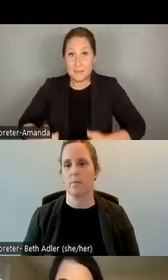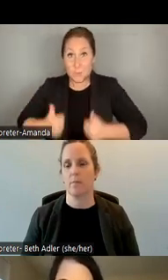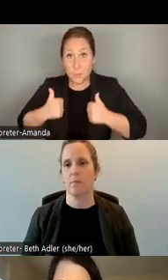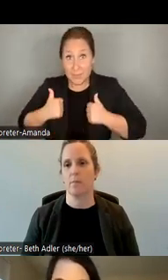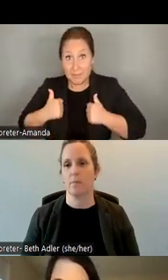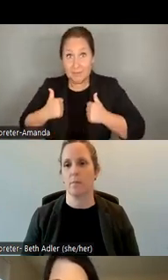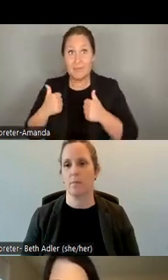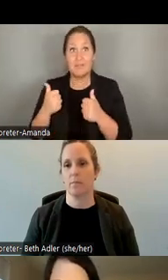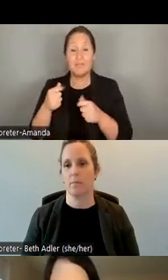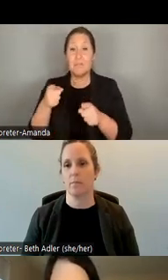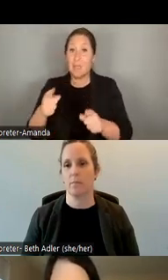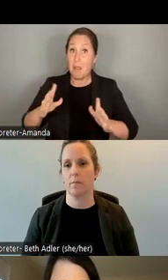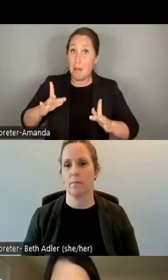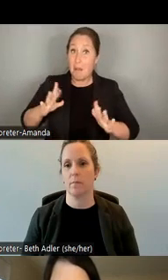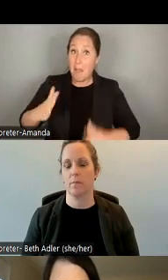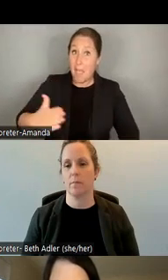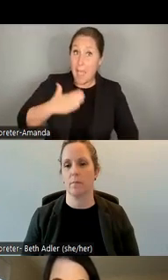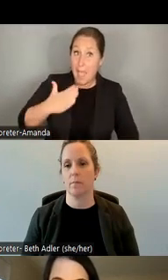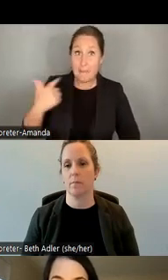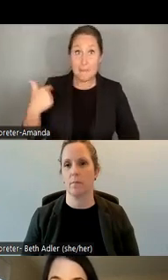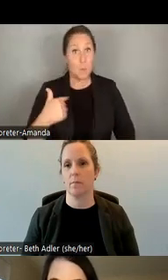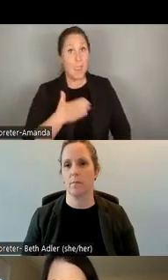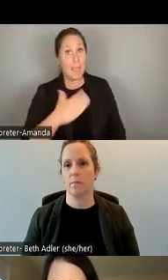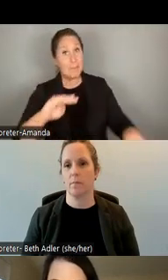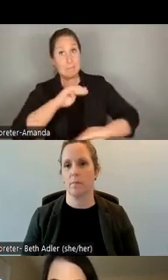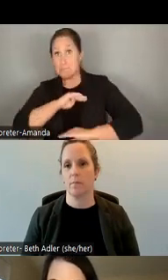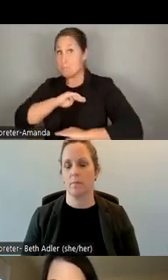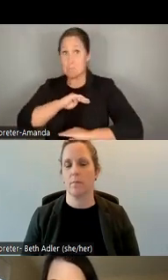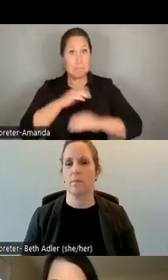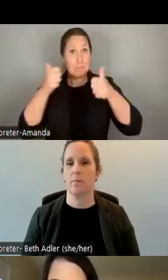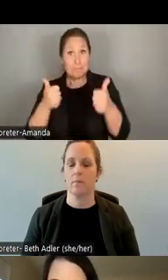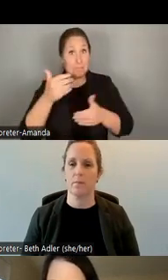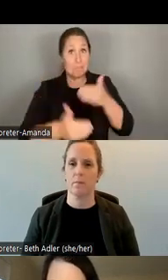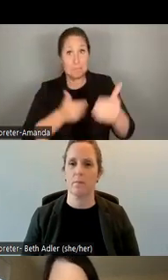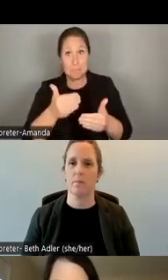thrilled and we move on to helping house the next patient but oftentimes the reality is so much more